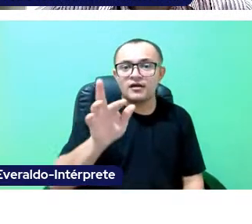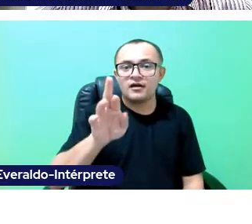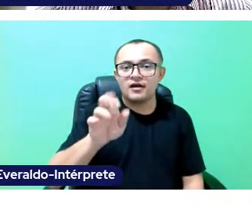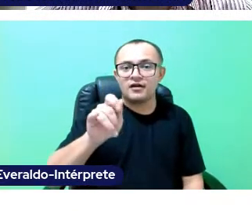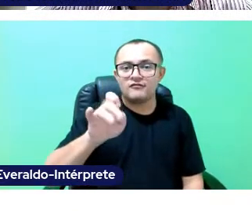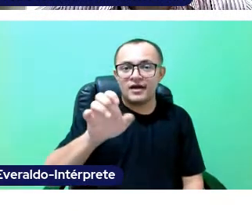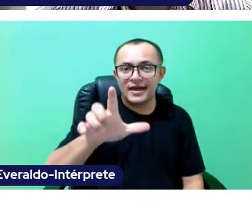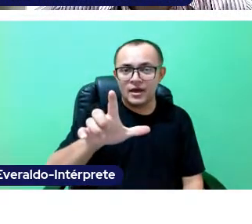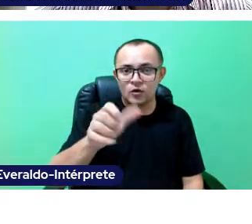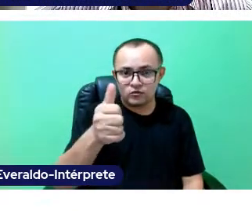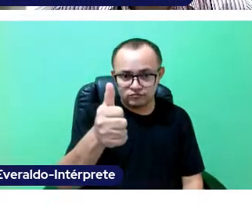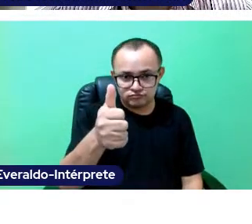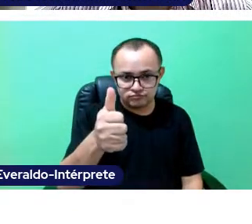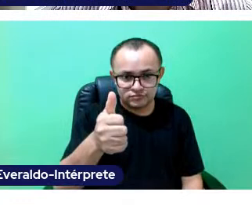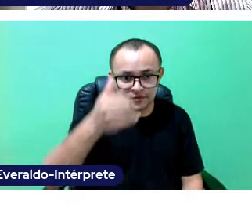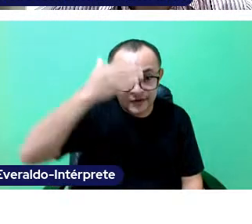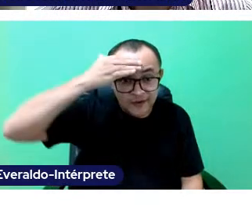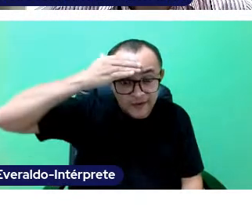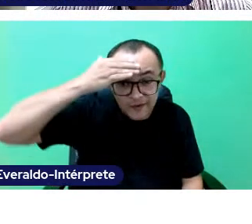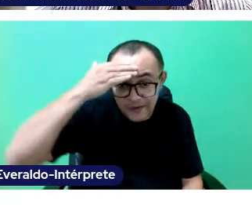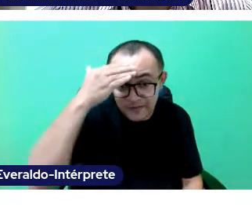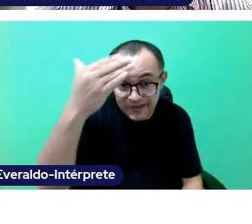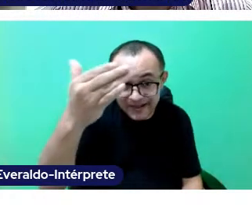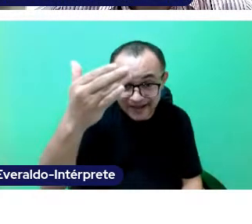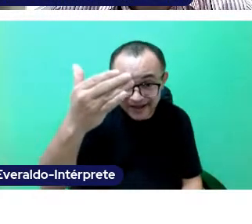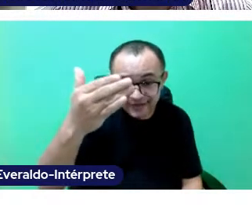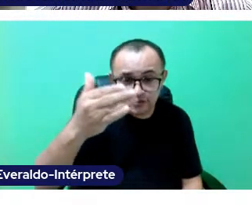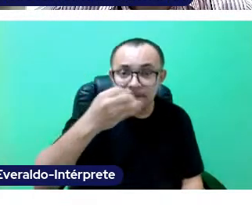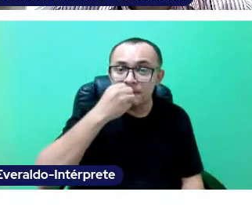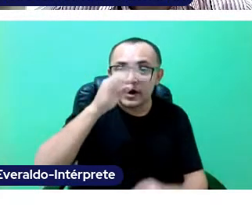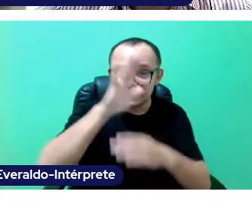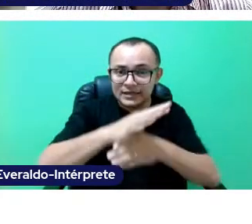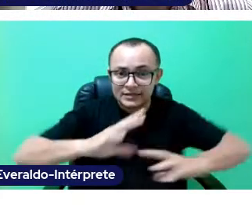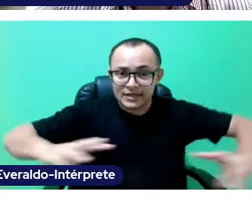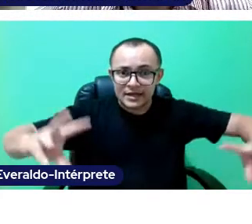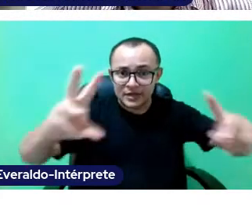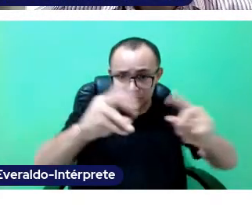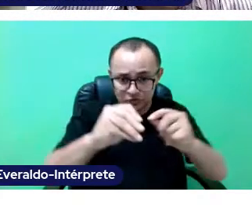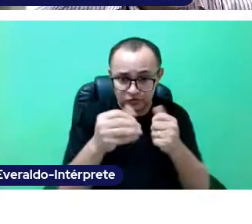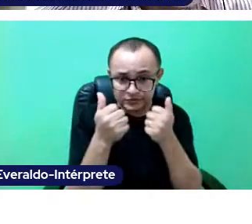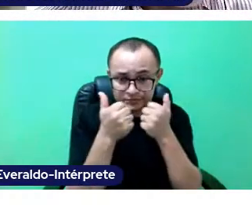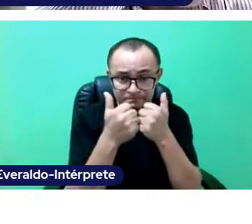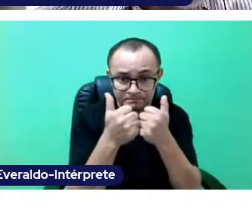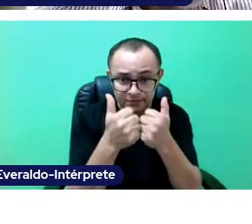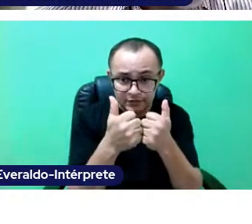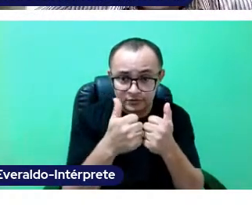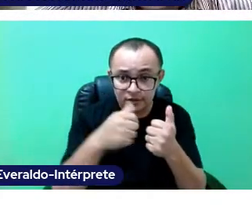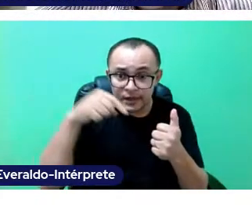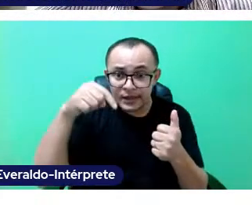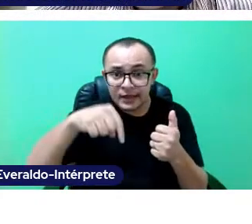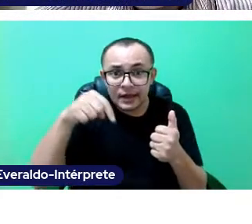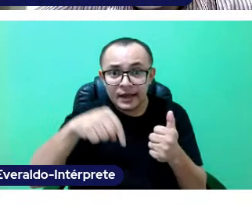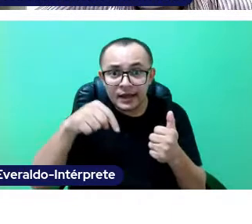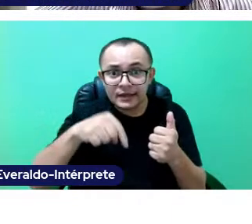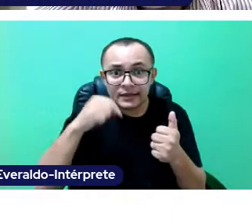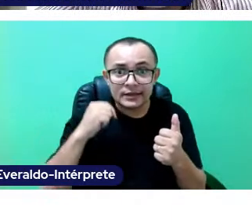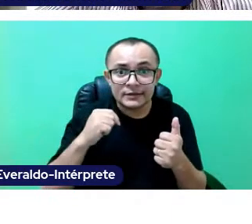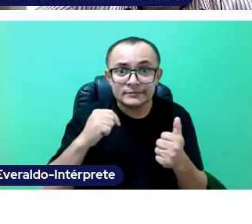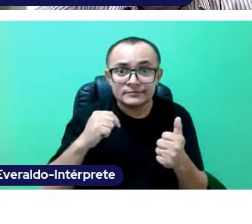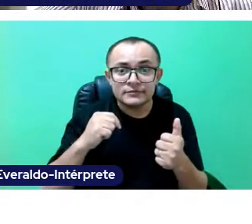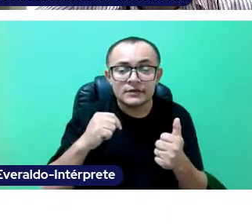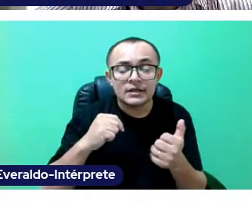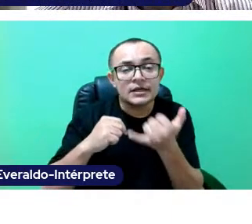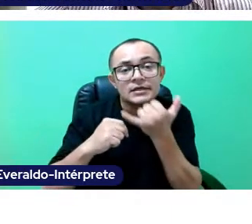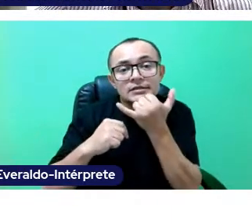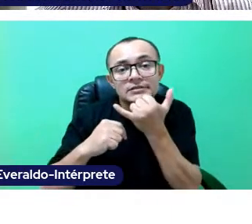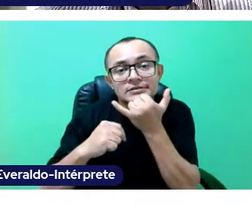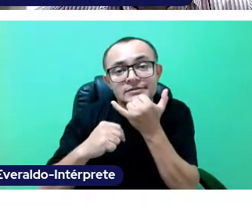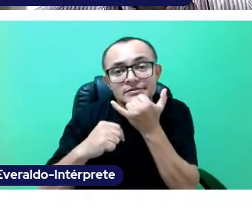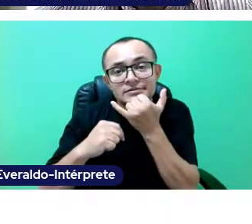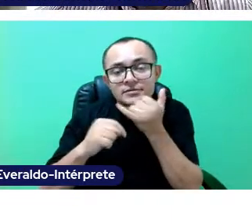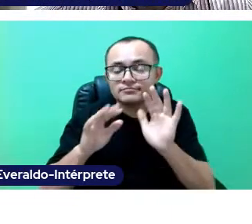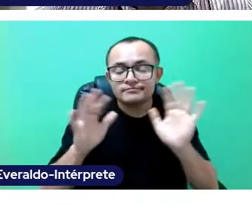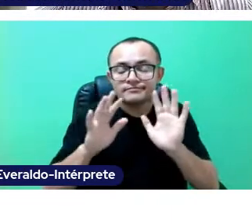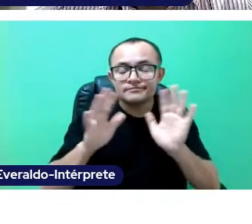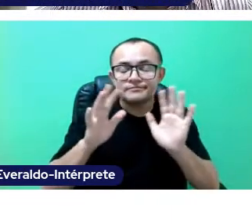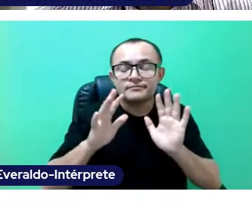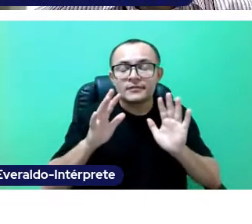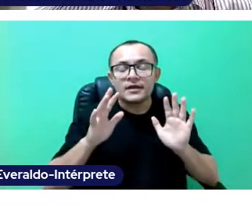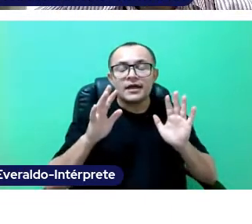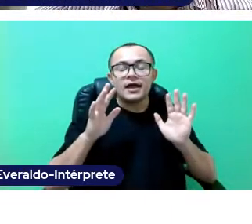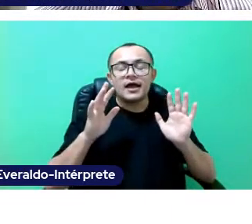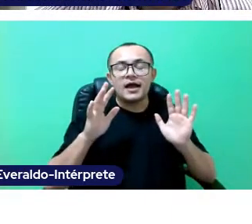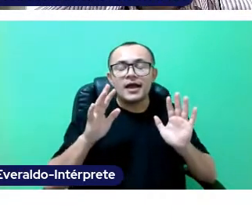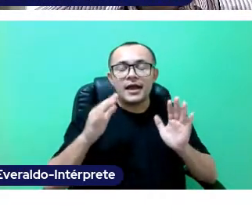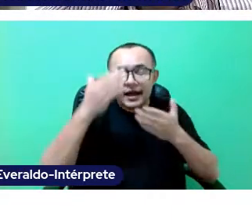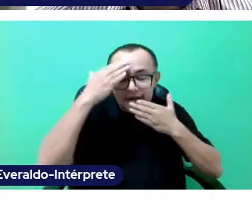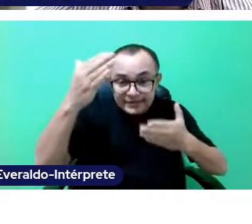Thank you. Good afternoon everyone. I would like to thank the event's organization for the invitation.